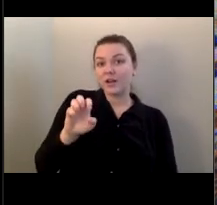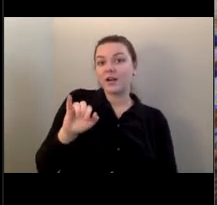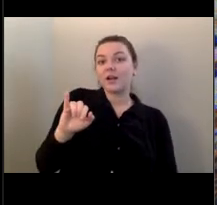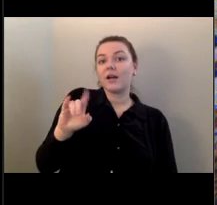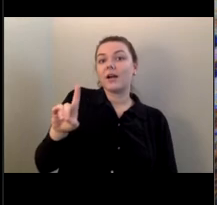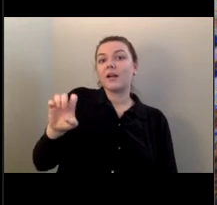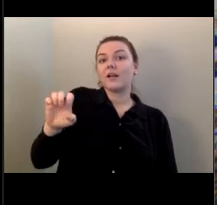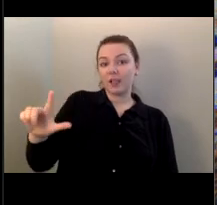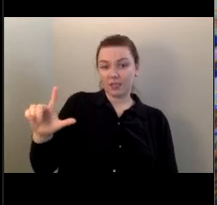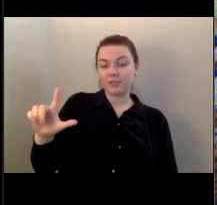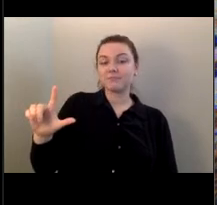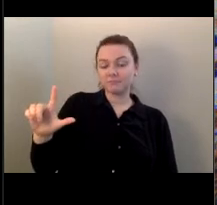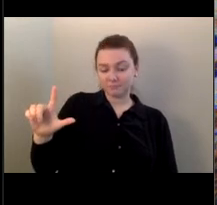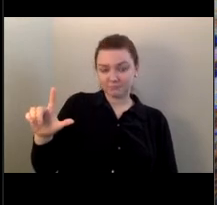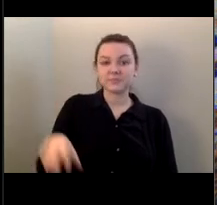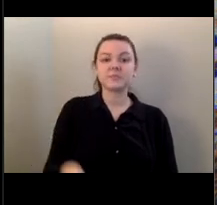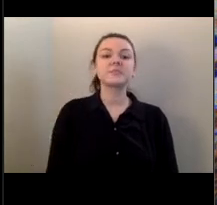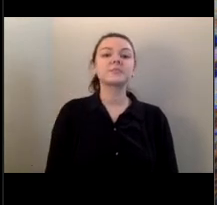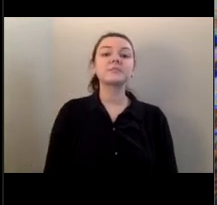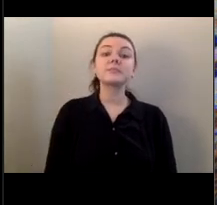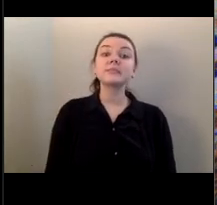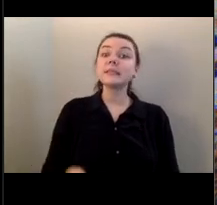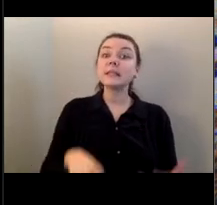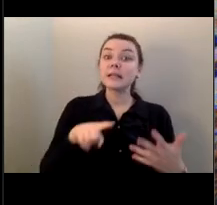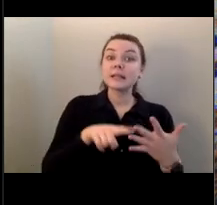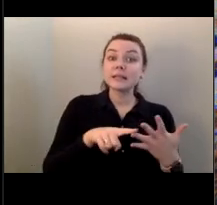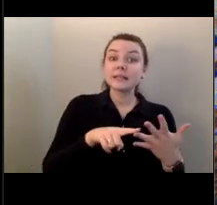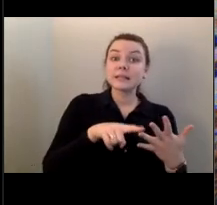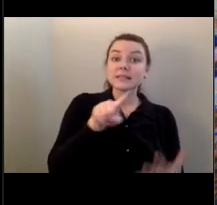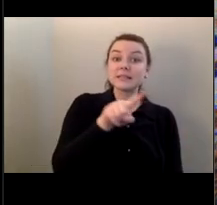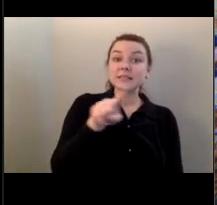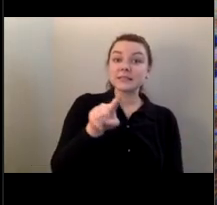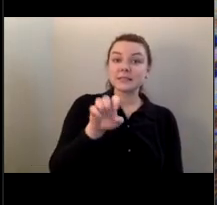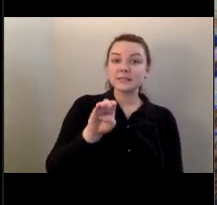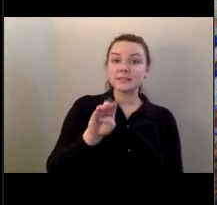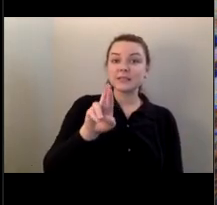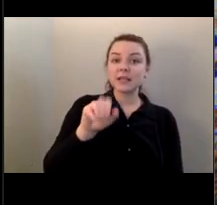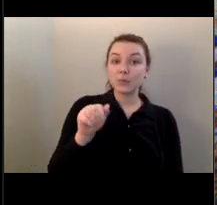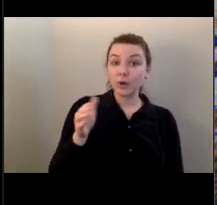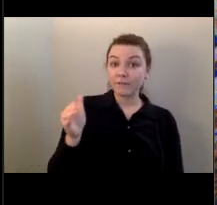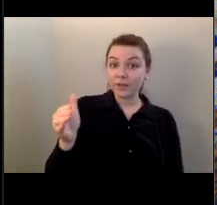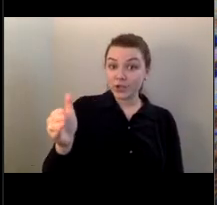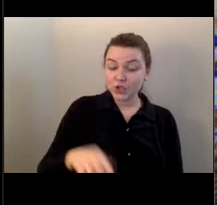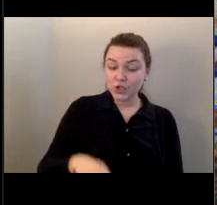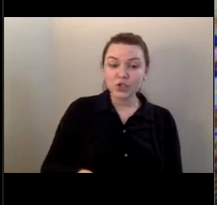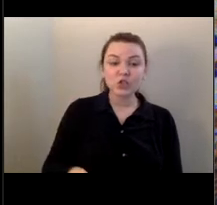[Kathy] Laura says, "Zebra fish." And she also says, "Tang."